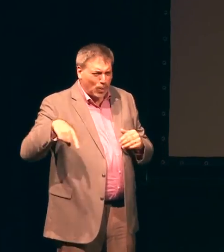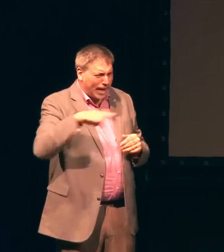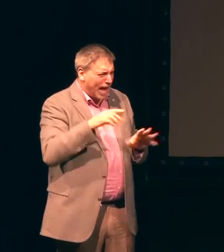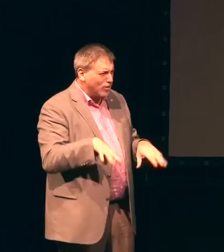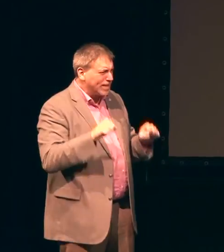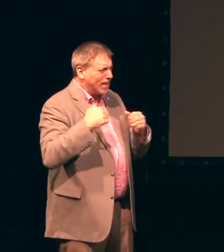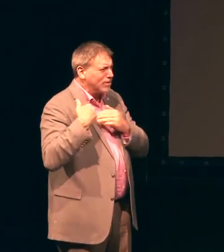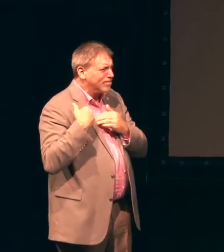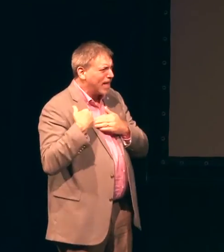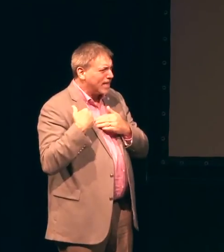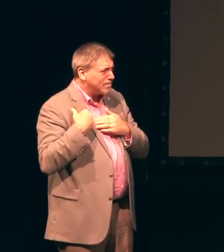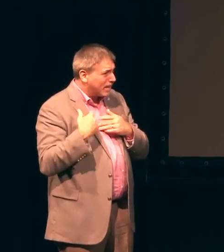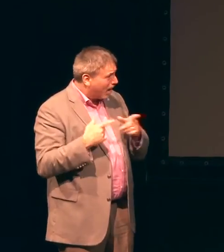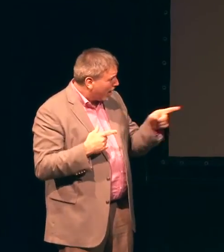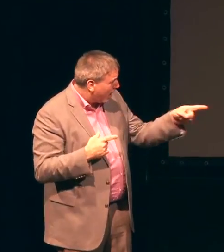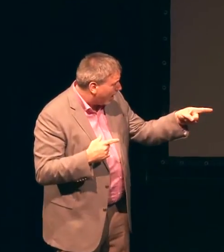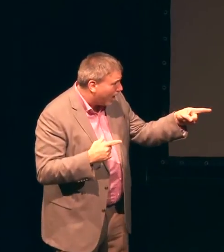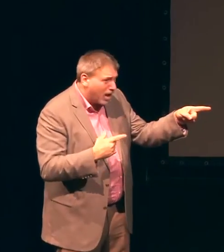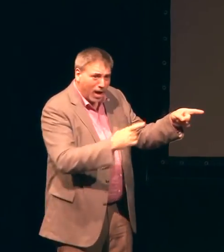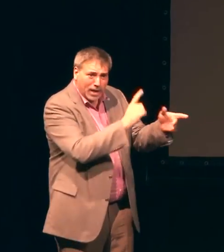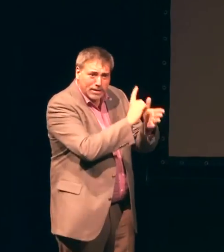being corporate social responsibility. They need